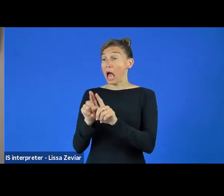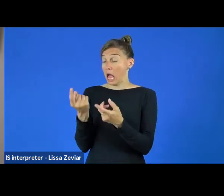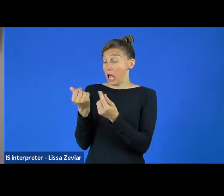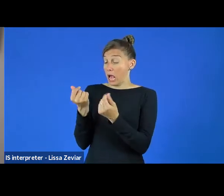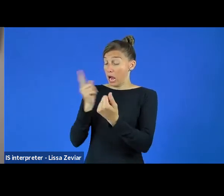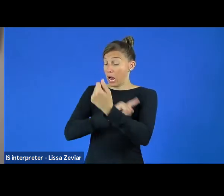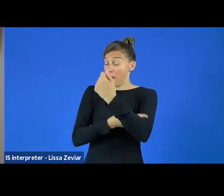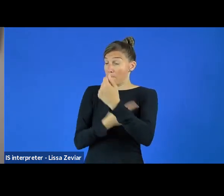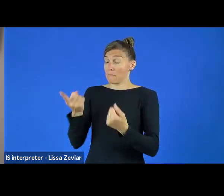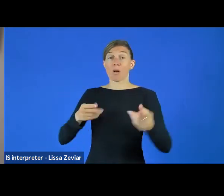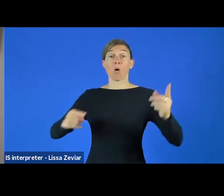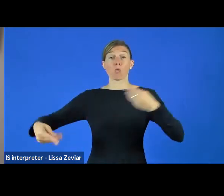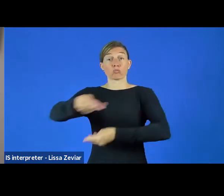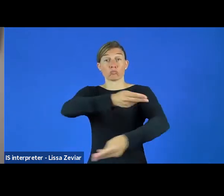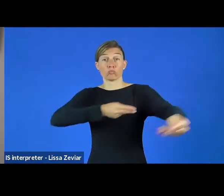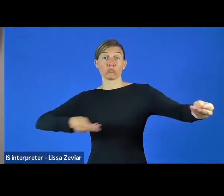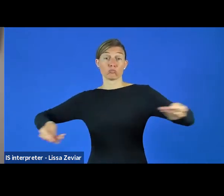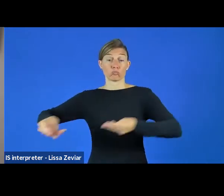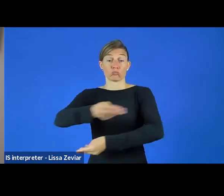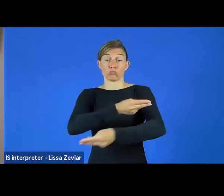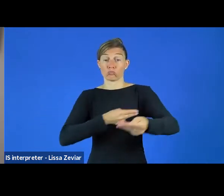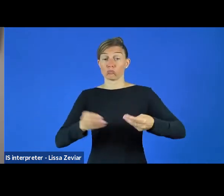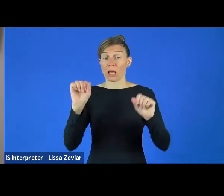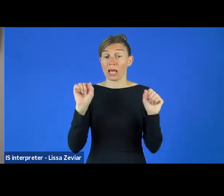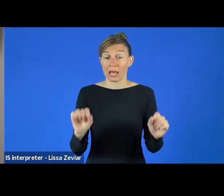I say Europe because is not only about the European Union